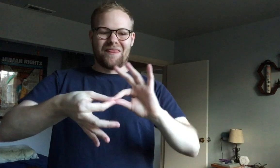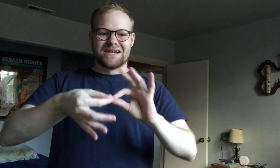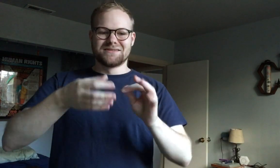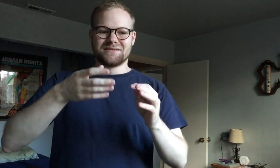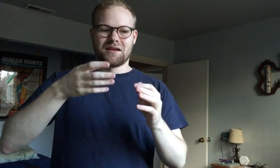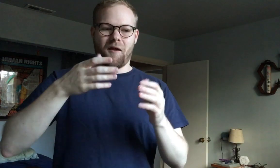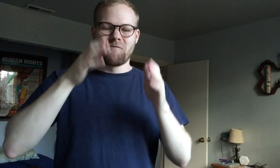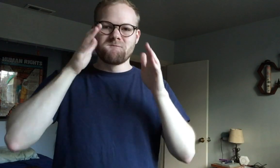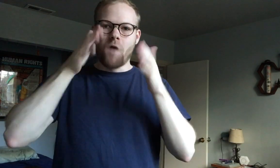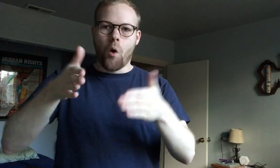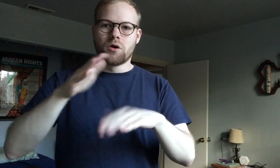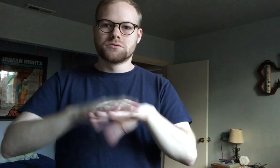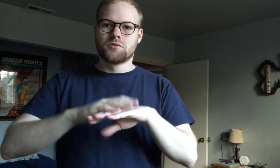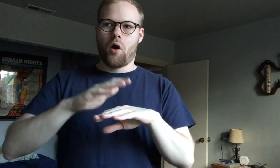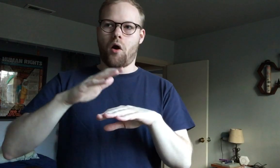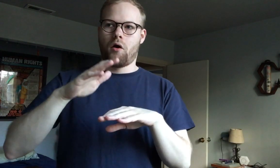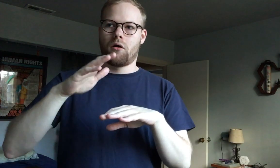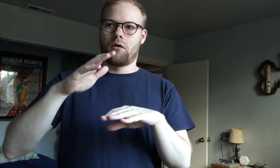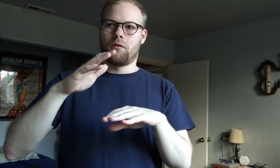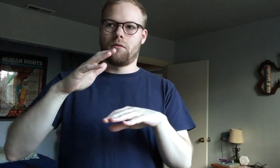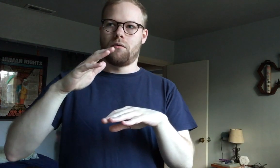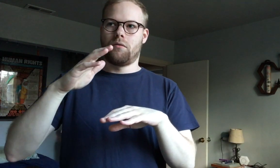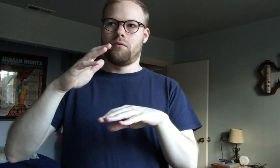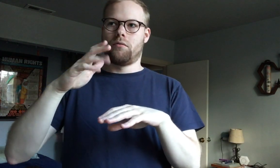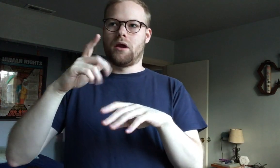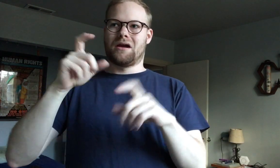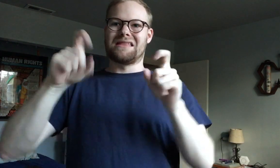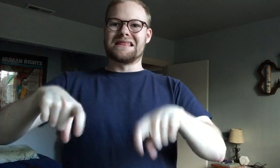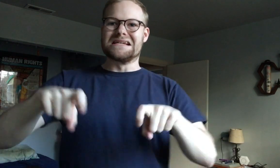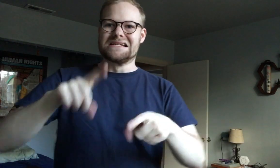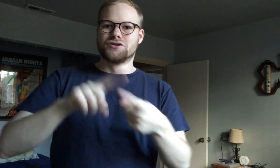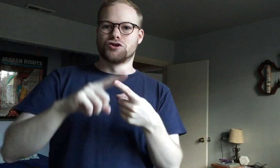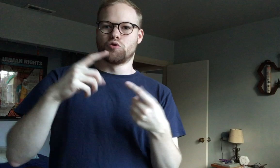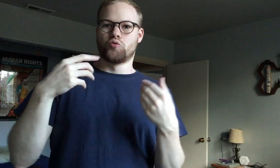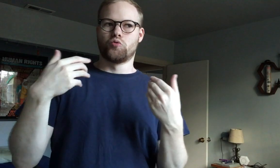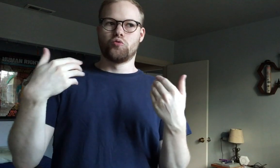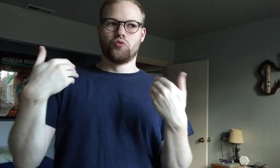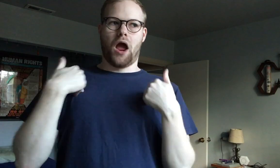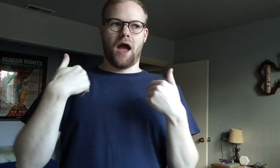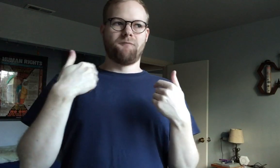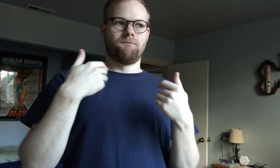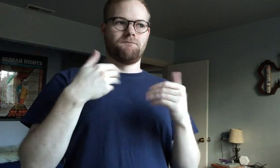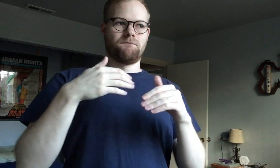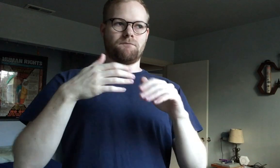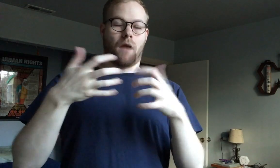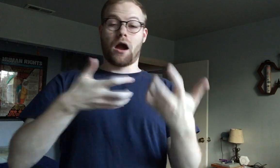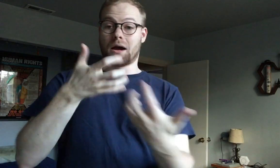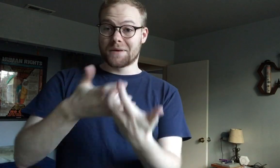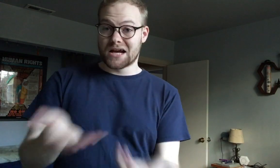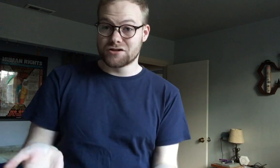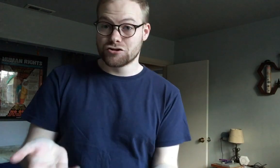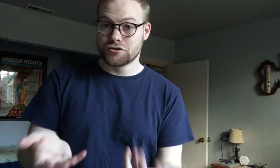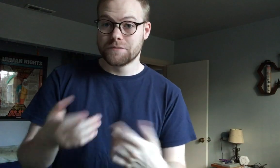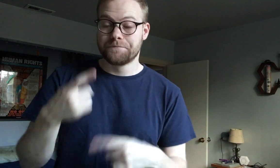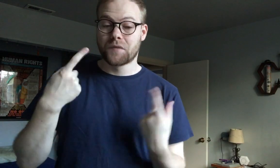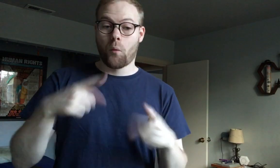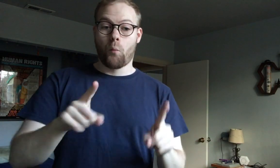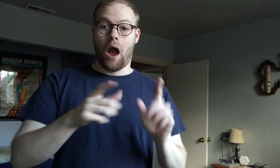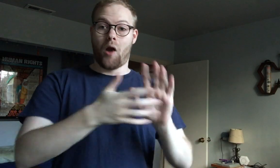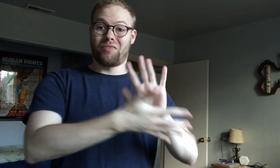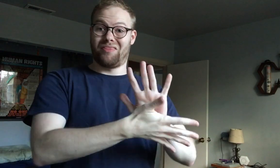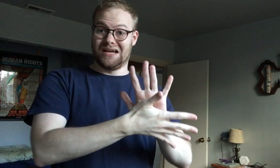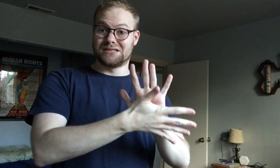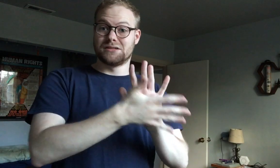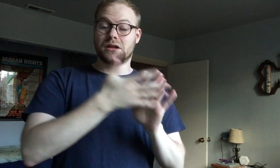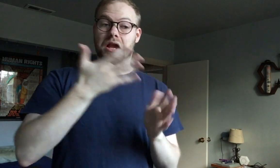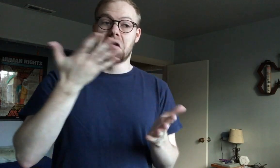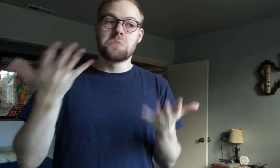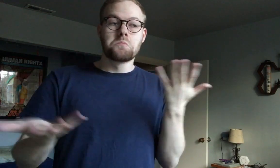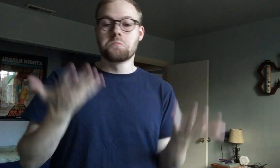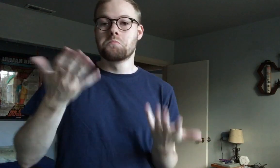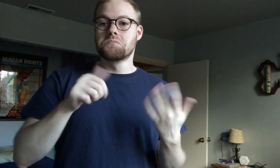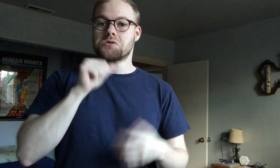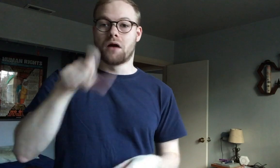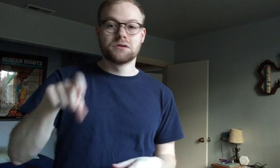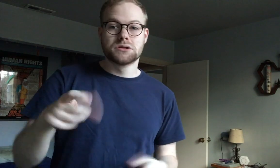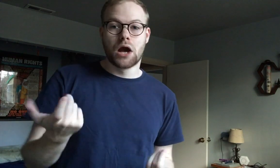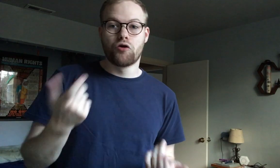[Interpret] focuses on the need to have accommodations. While [sign] doesn’t necessarily.